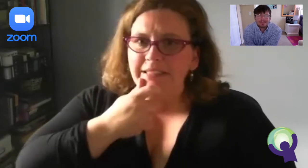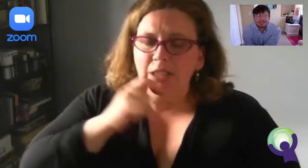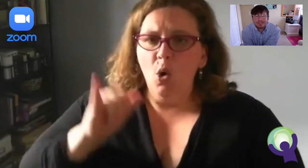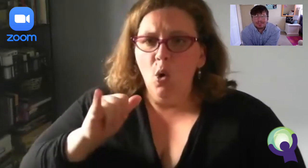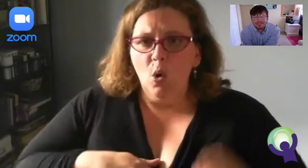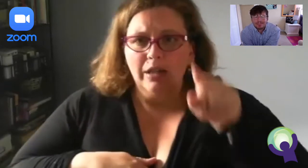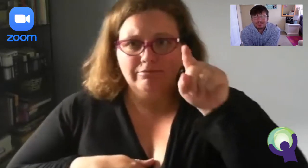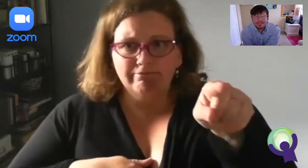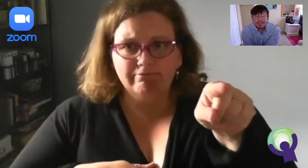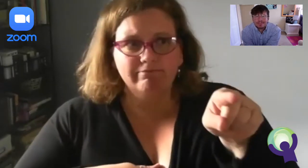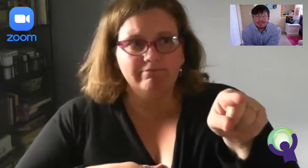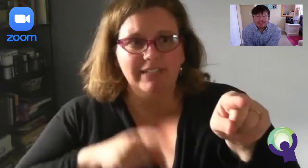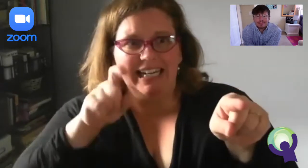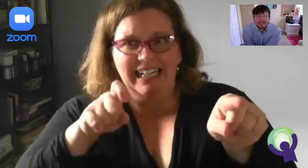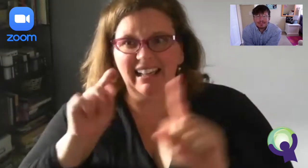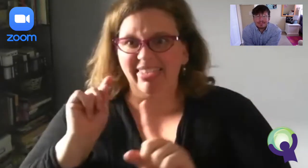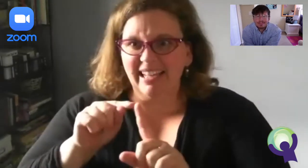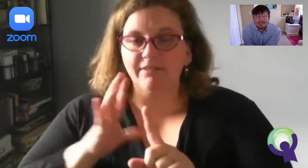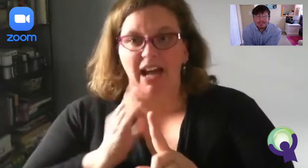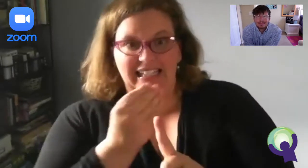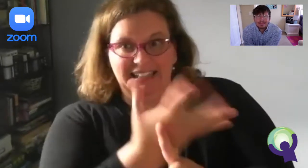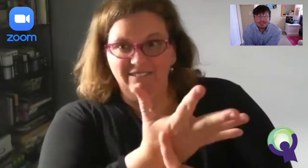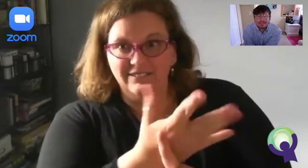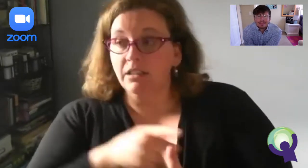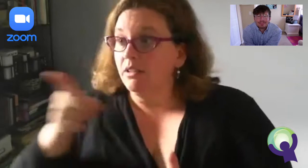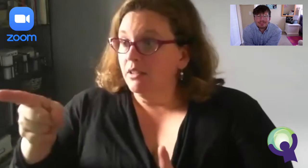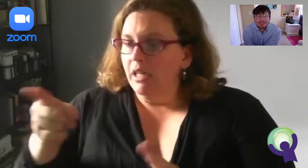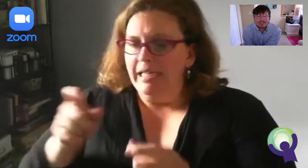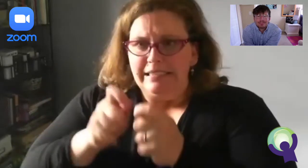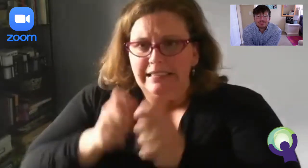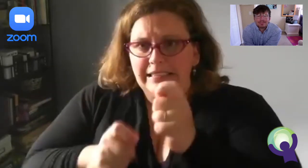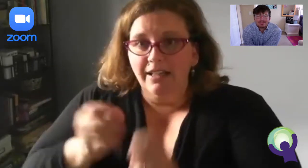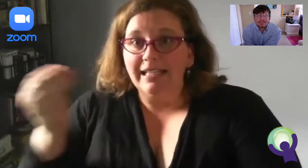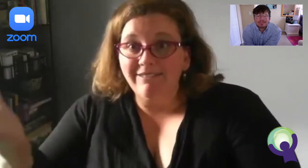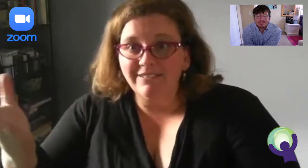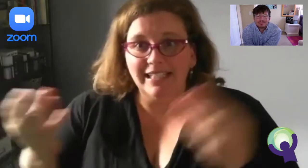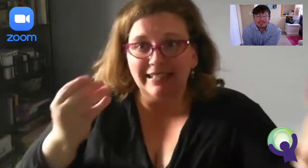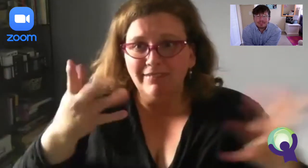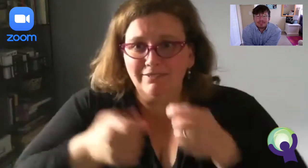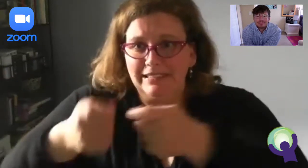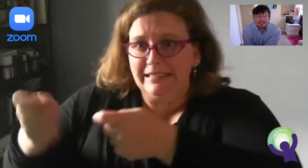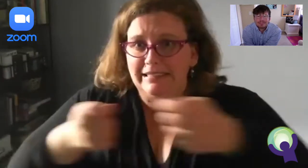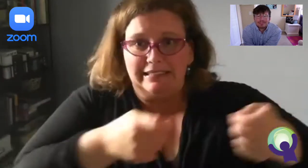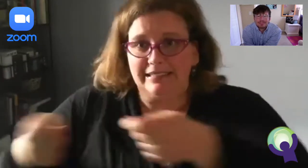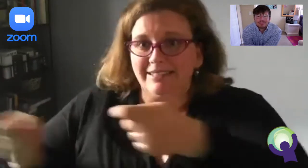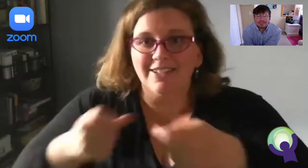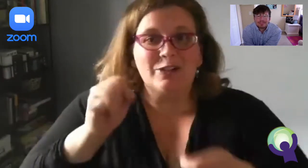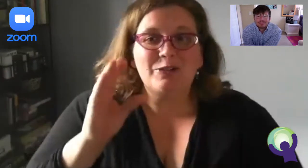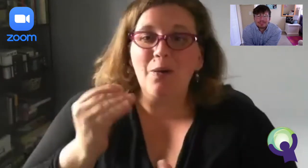So we have to really try to find a way that we can provide services for them and then they can make those